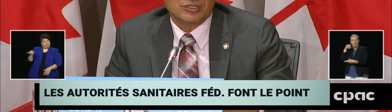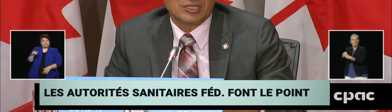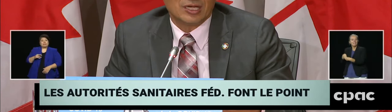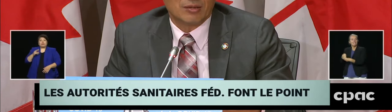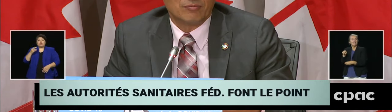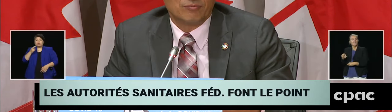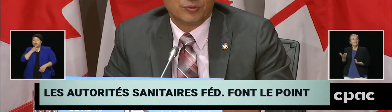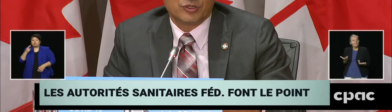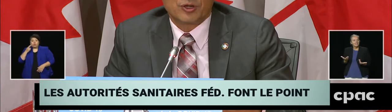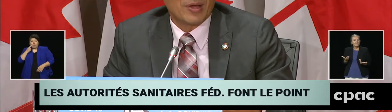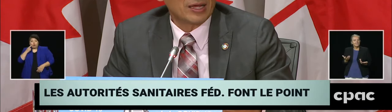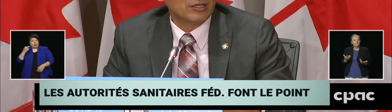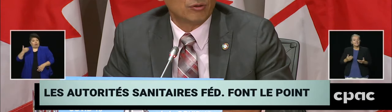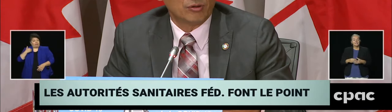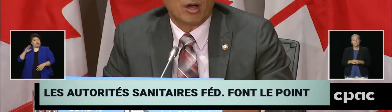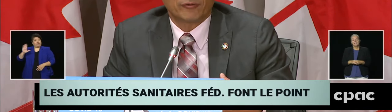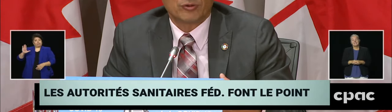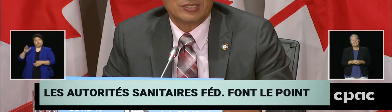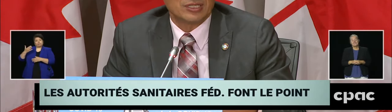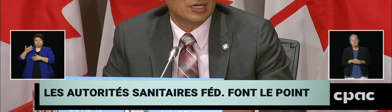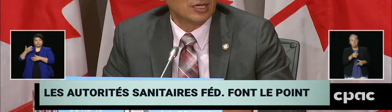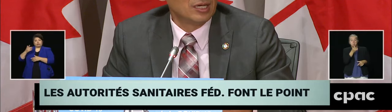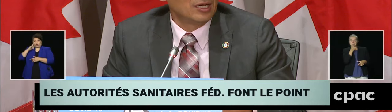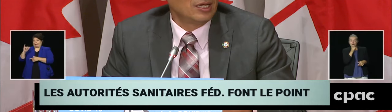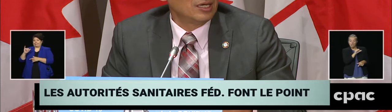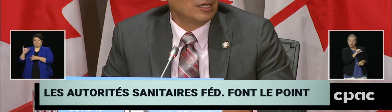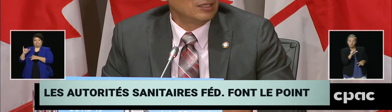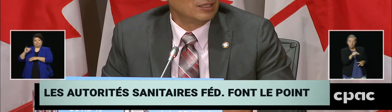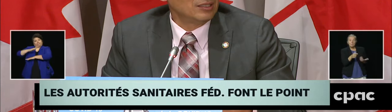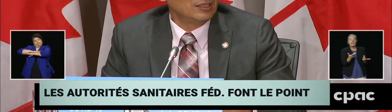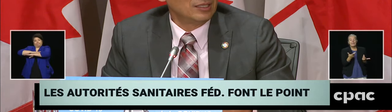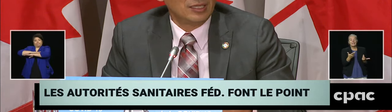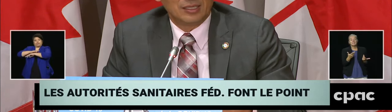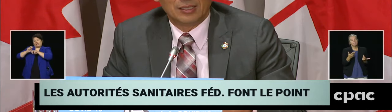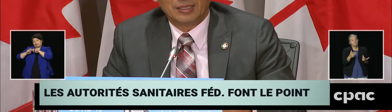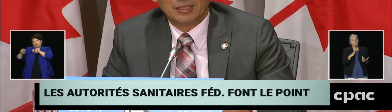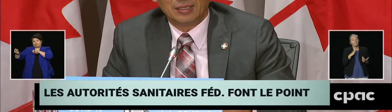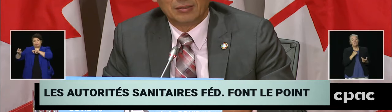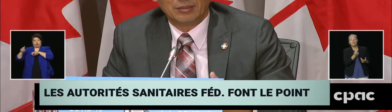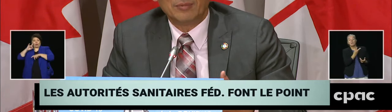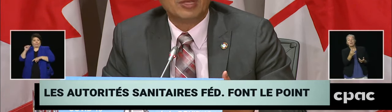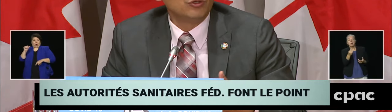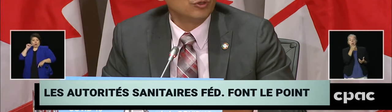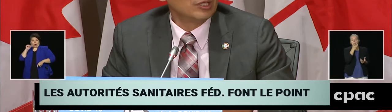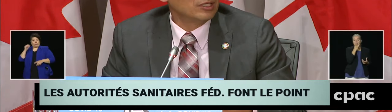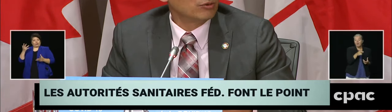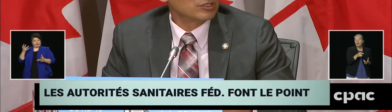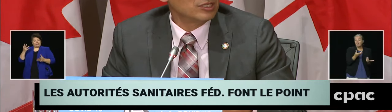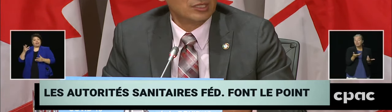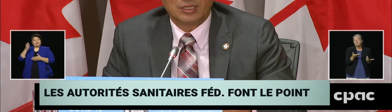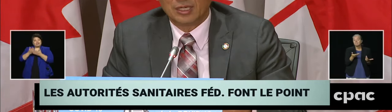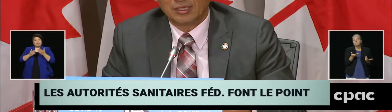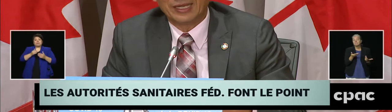BECAUSE YOU HAVE RESTAURANTS THAT INCLUDE A PART OF THE RESTAURANT THAT IS ESSENTIALLY A